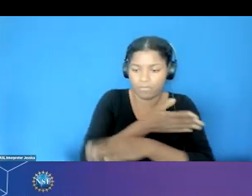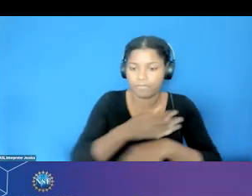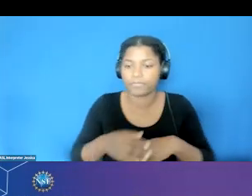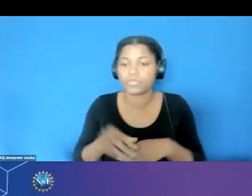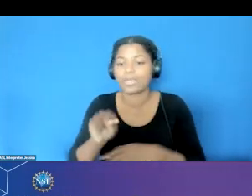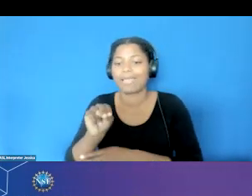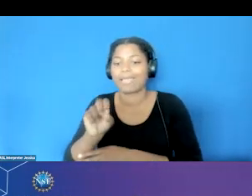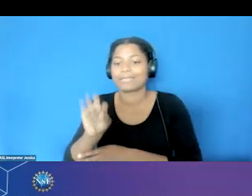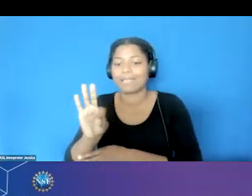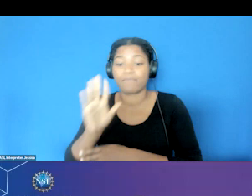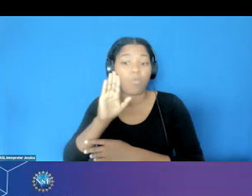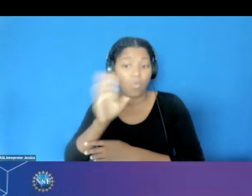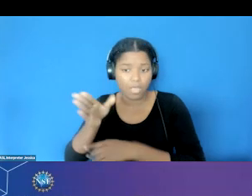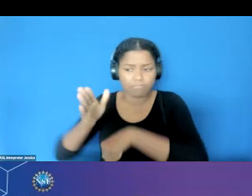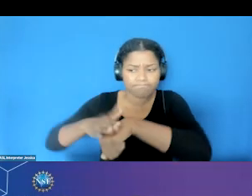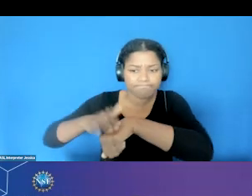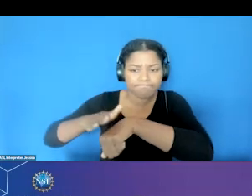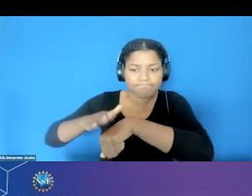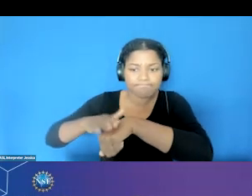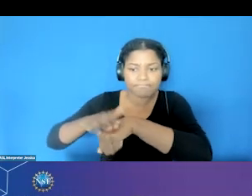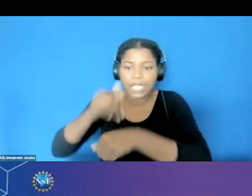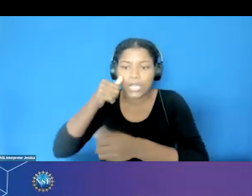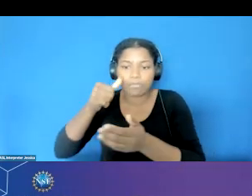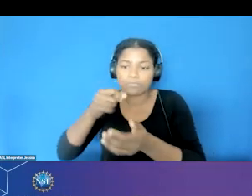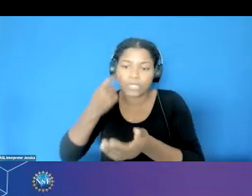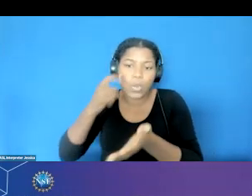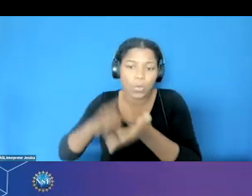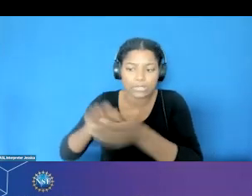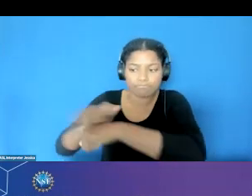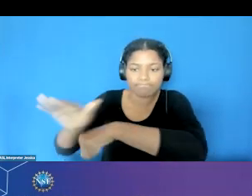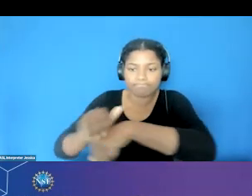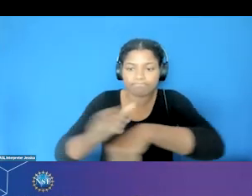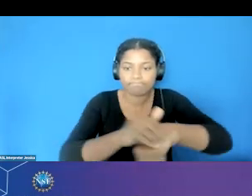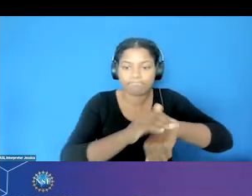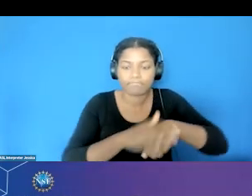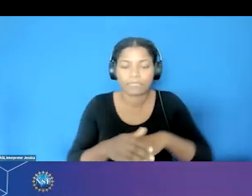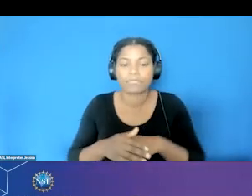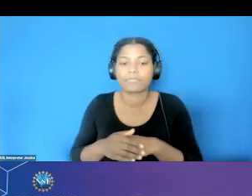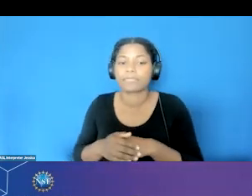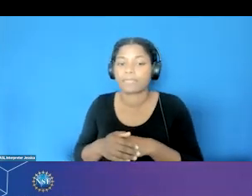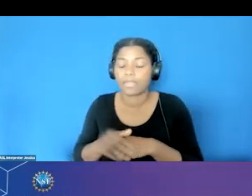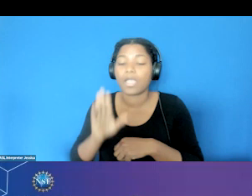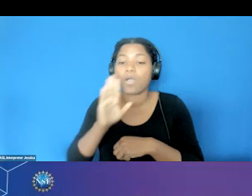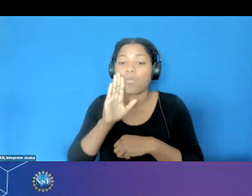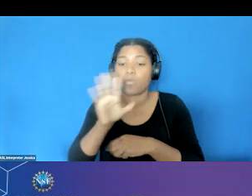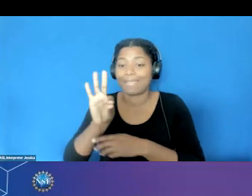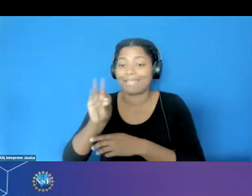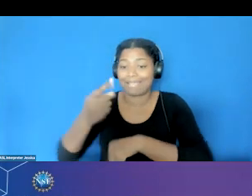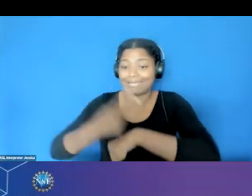So NSF does send out reminder notices. But when we send those reminder notices, it is at 90 days before the end of that budget period.